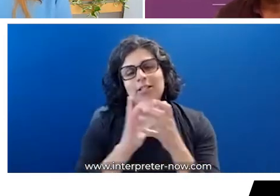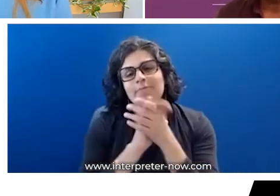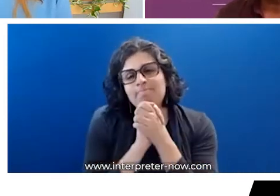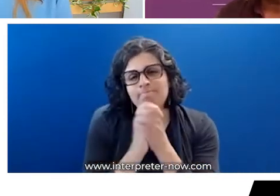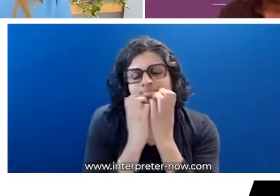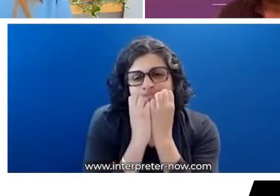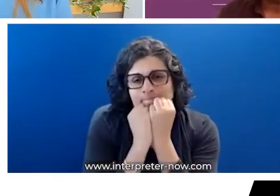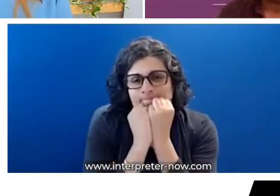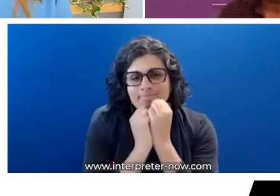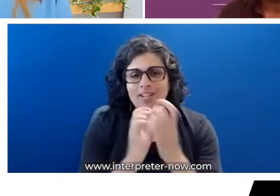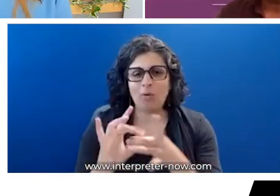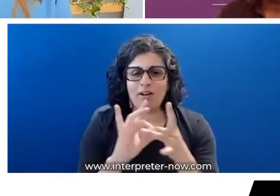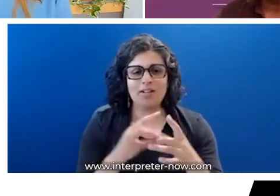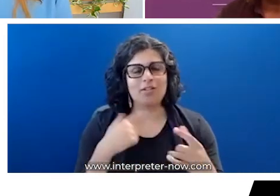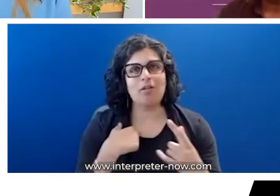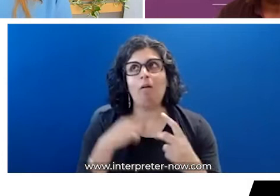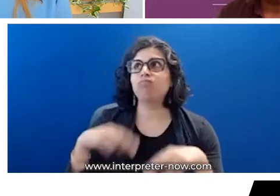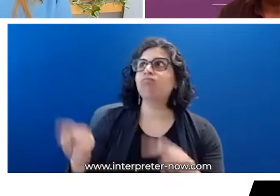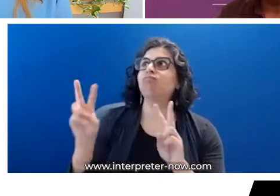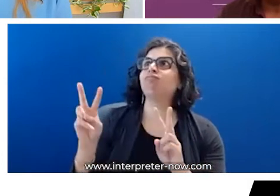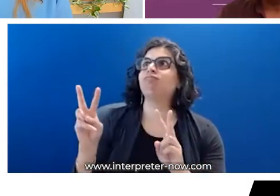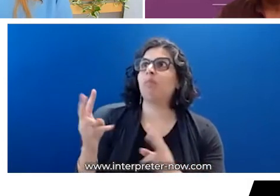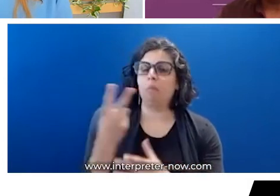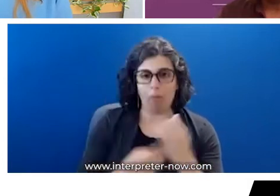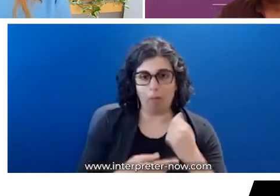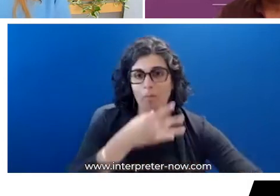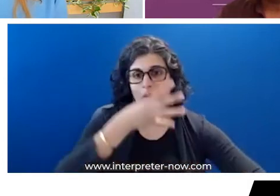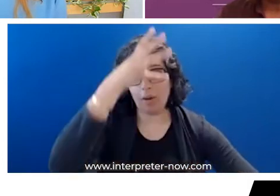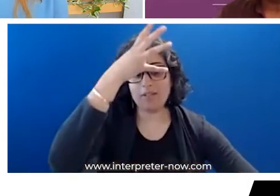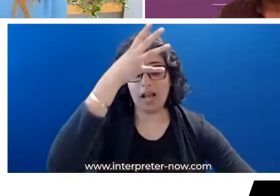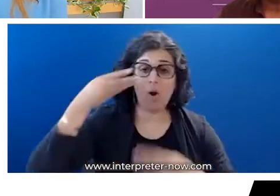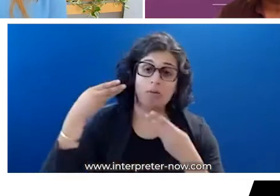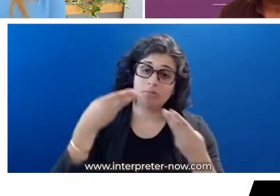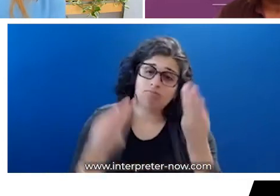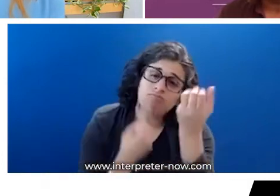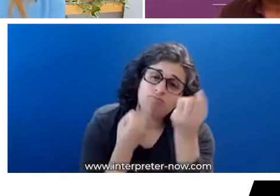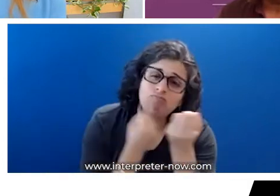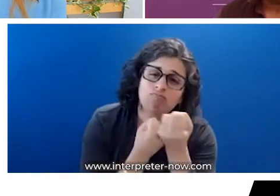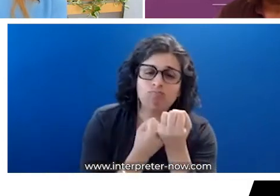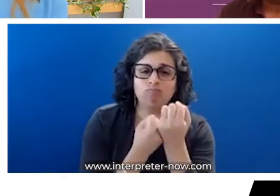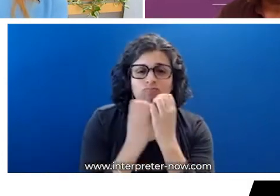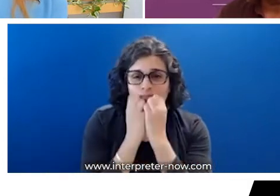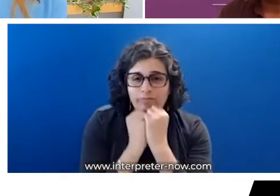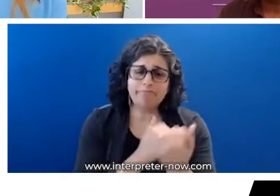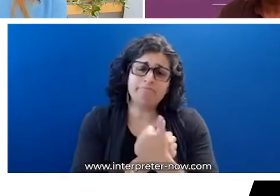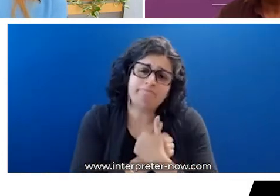able to grow up with both mom and dad providing a lot of support and love in my childhood.